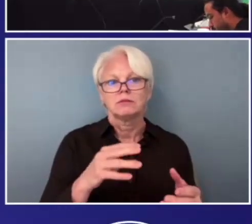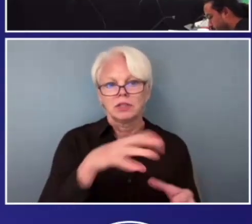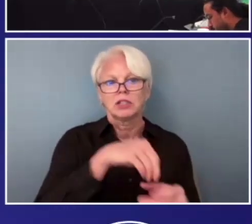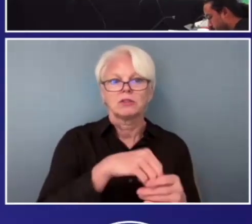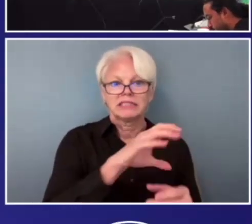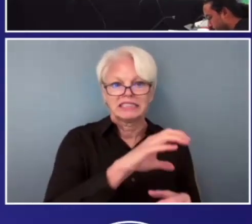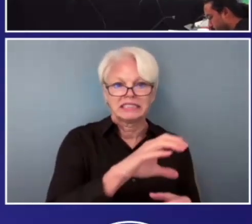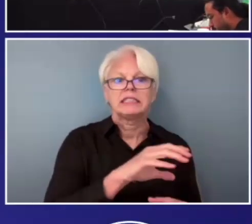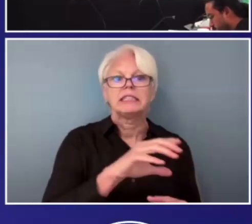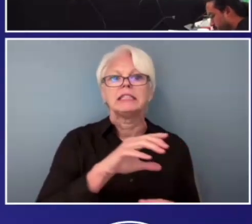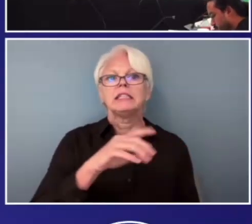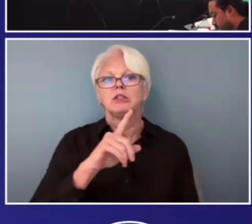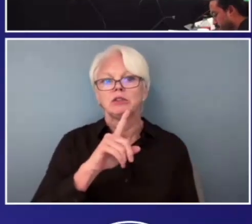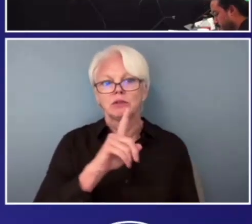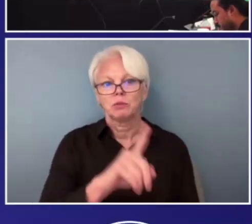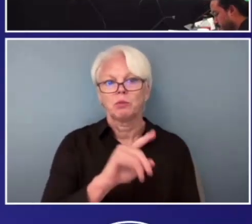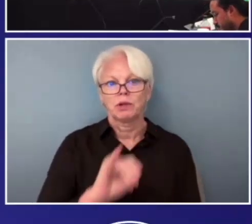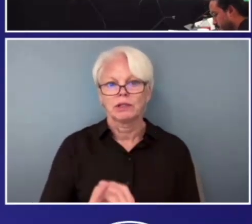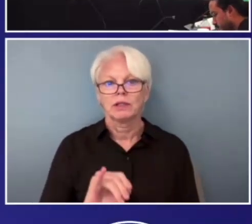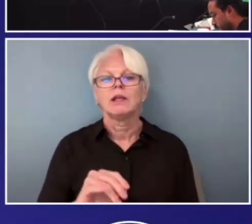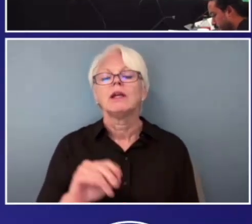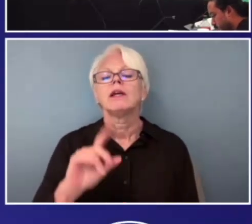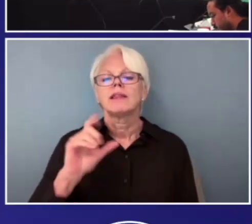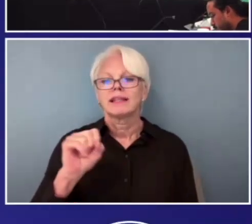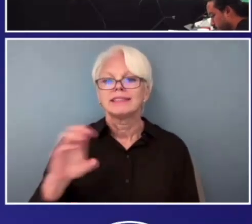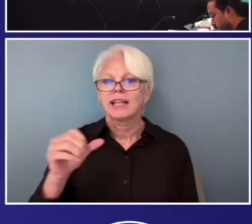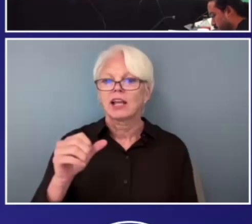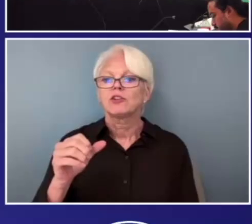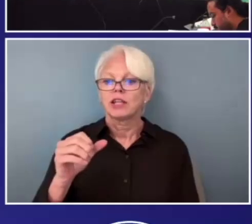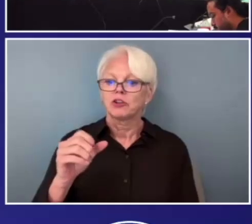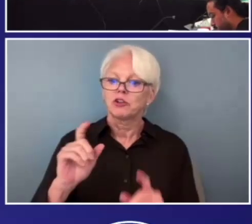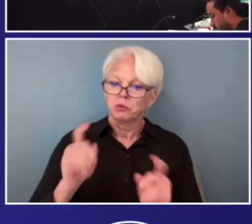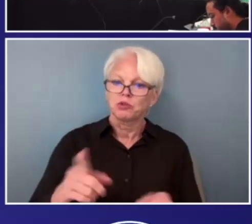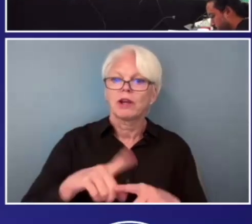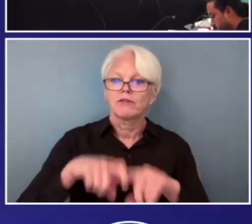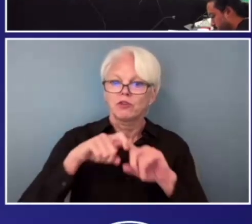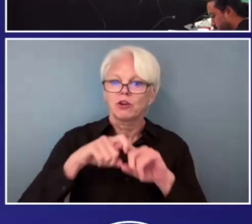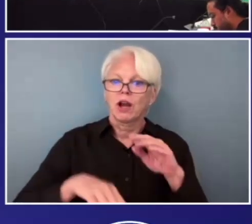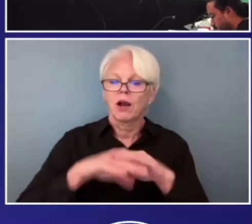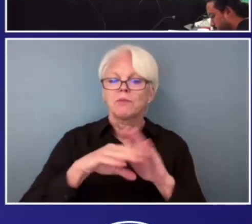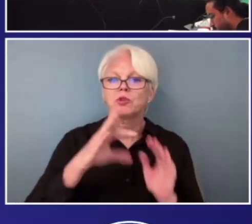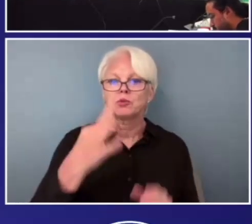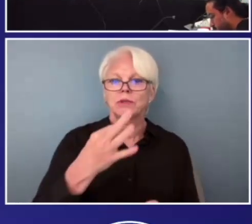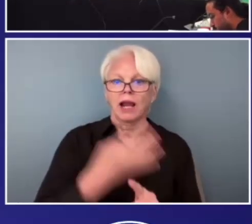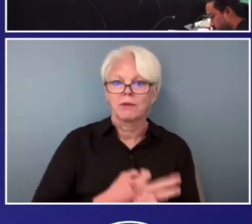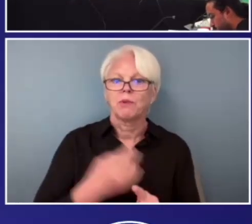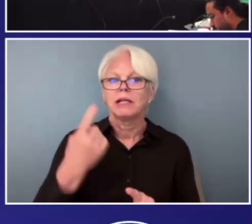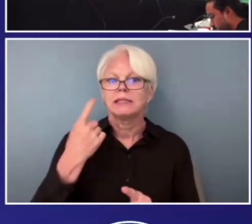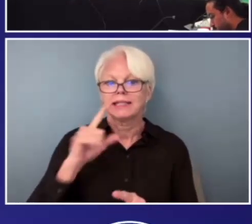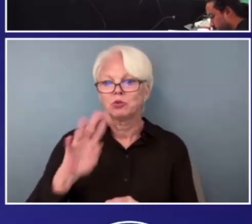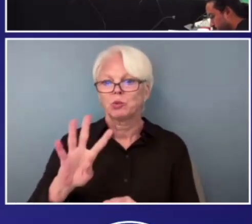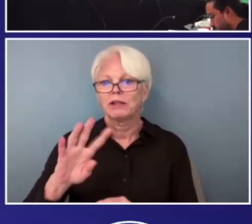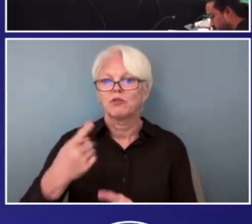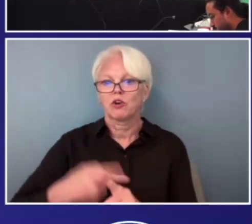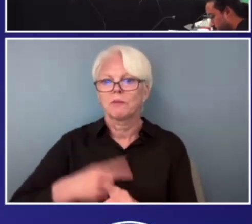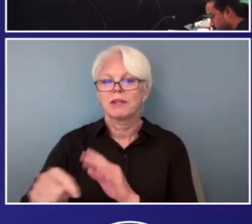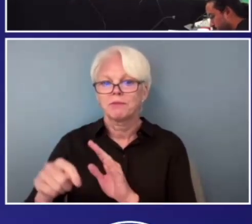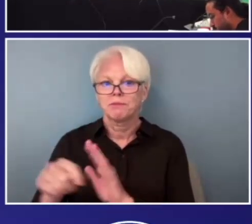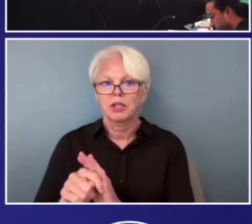the Secretary grants forbearance for a period that does not exceed nine months within a 24-month period. For forbearances under paragraph (a)(1) of